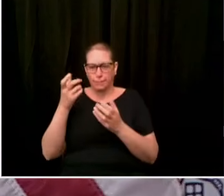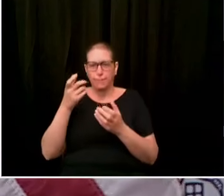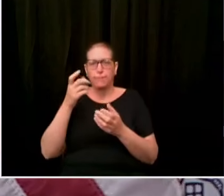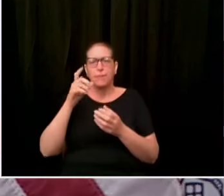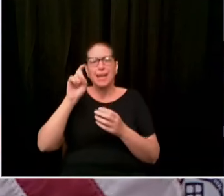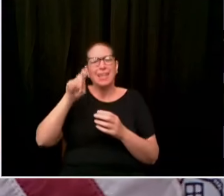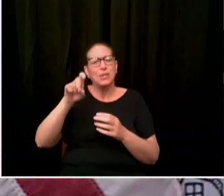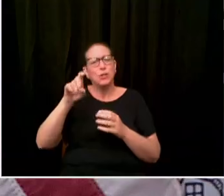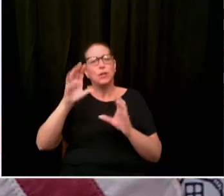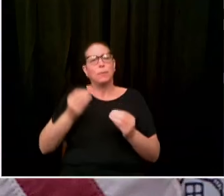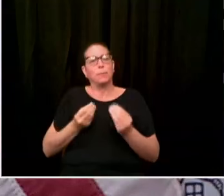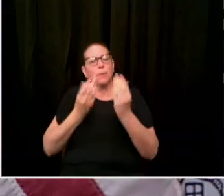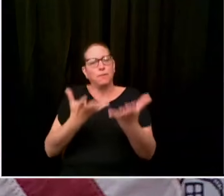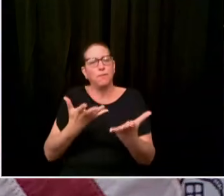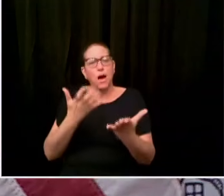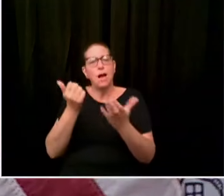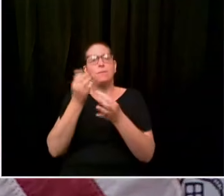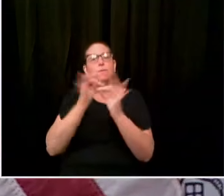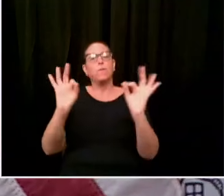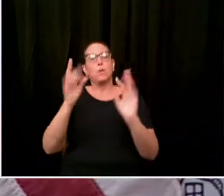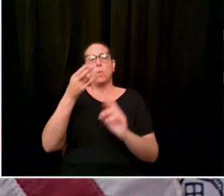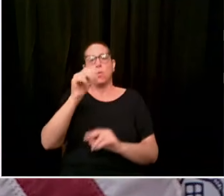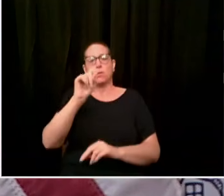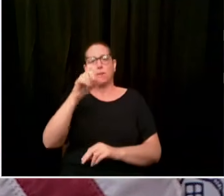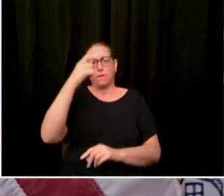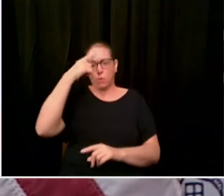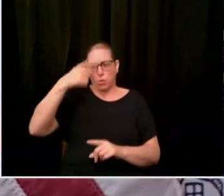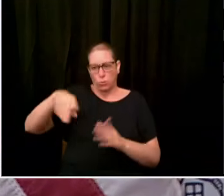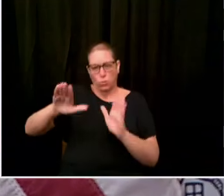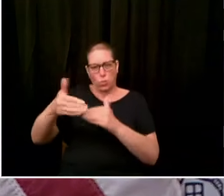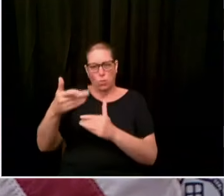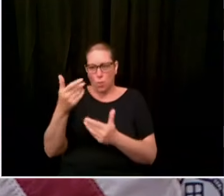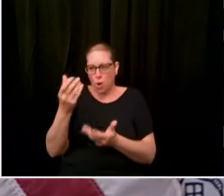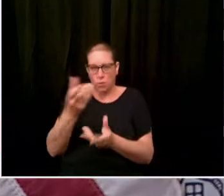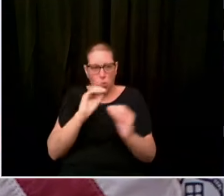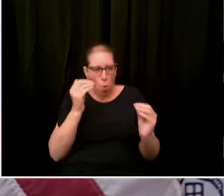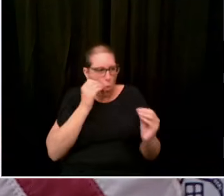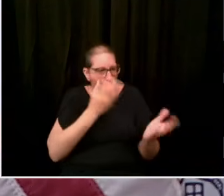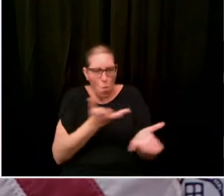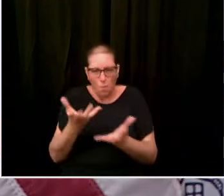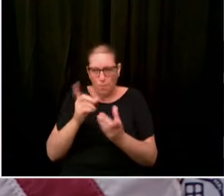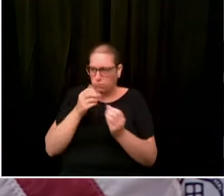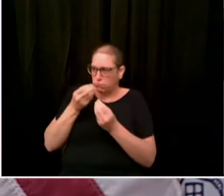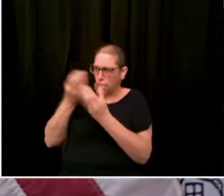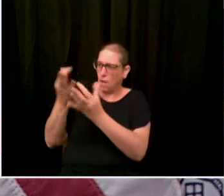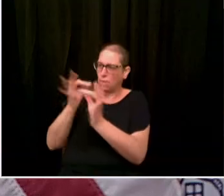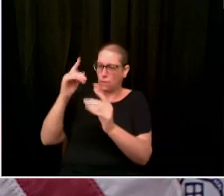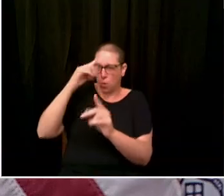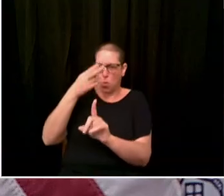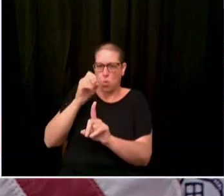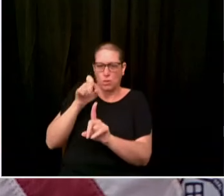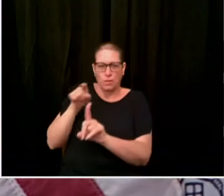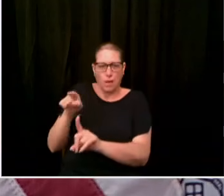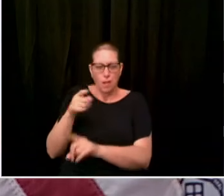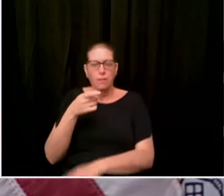WOULD YOU VETO THAT IF THAT PASSES WITHOUT A VETO APPROVED MAJORITY?